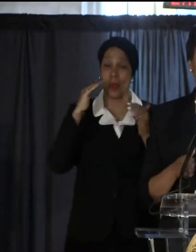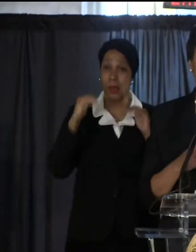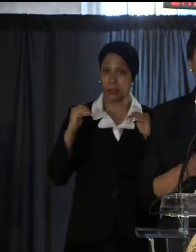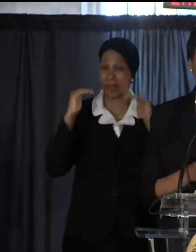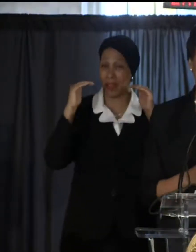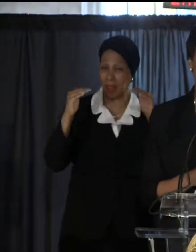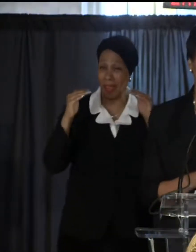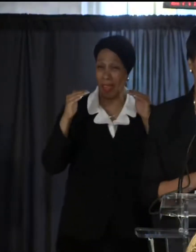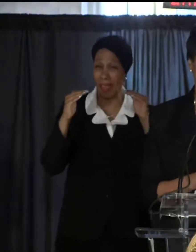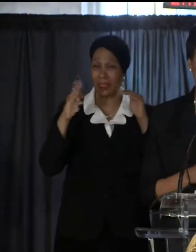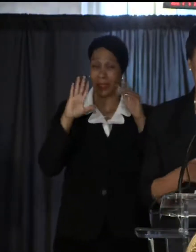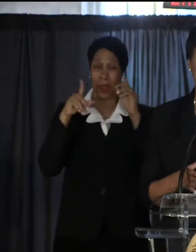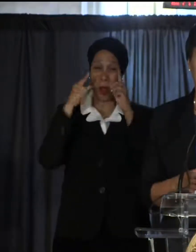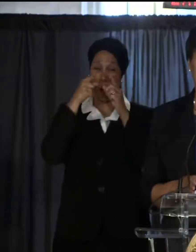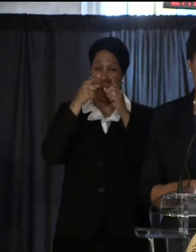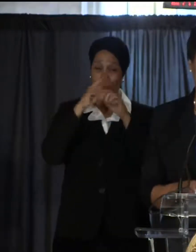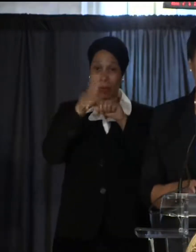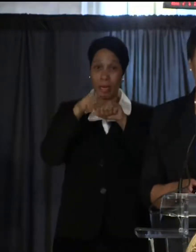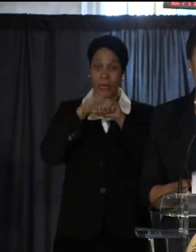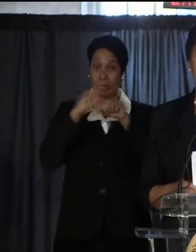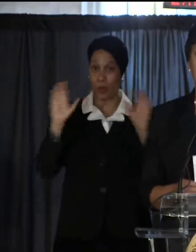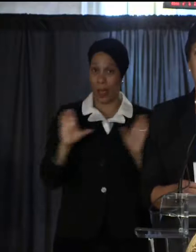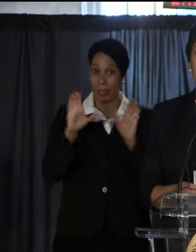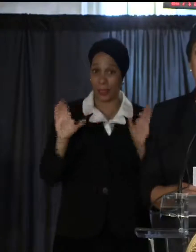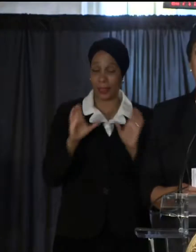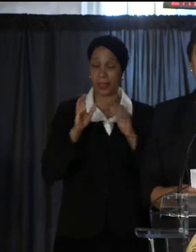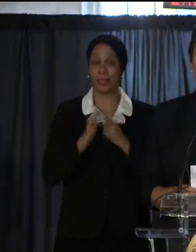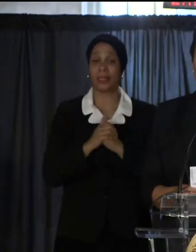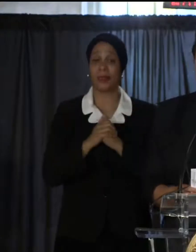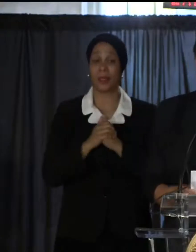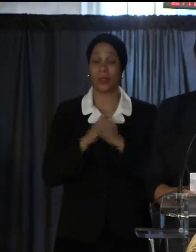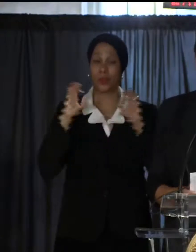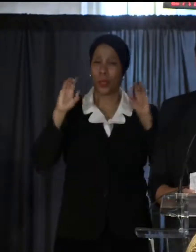VERY TARGETED, NATIONAL ACTIVITIES TO EDUCATE OUR FELLOW